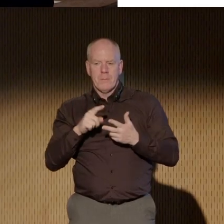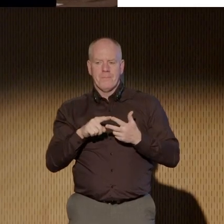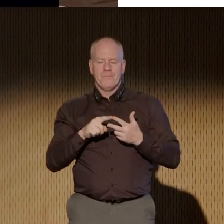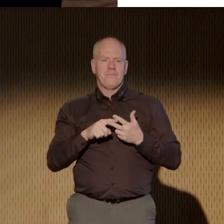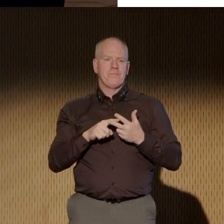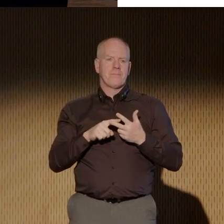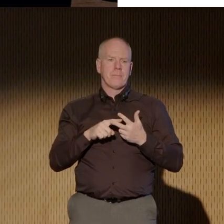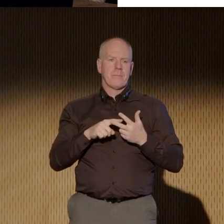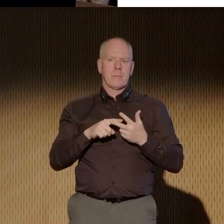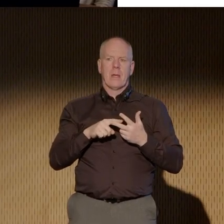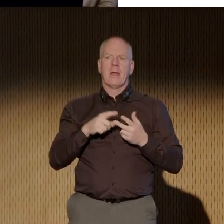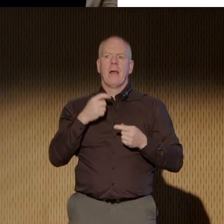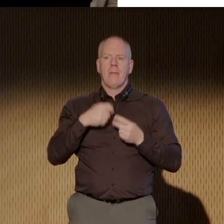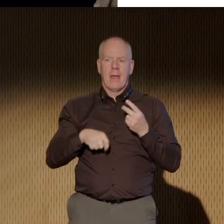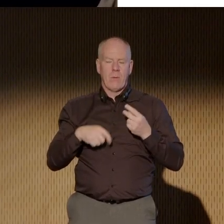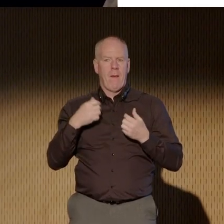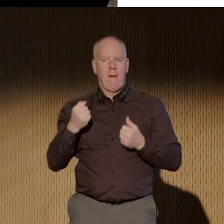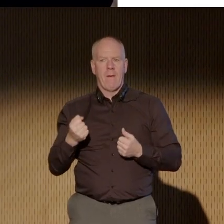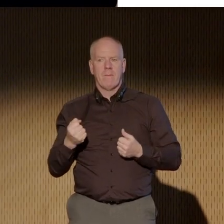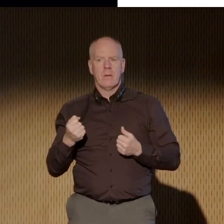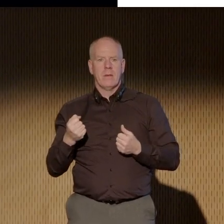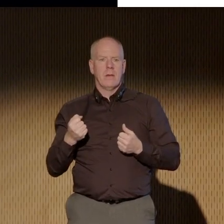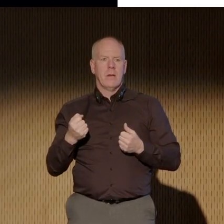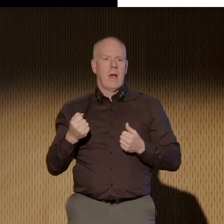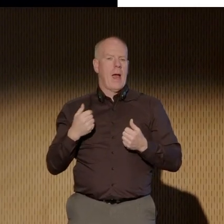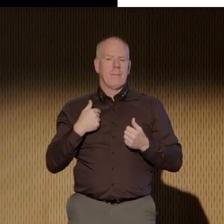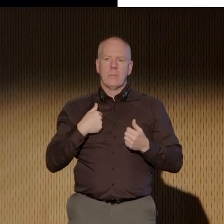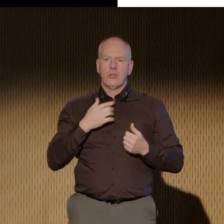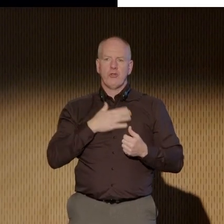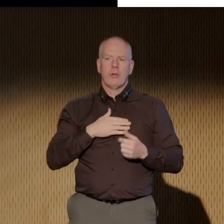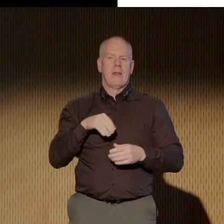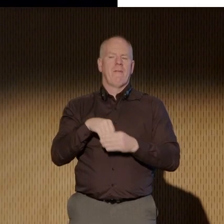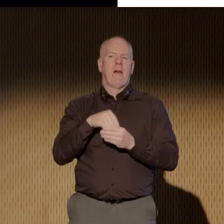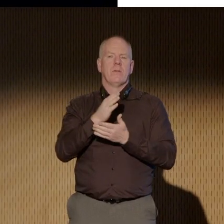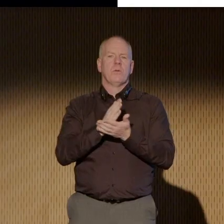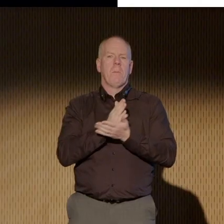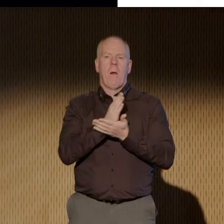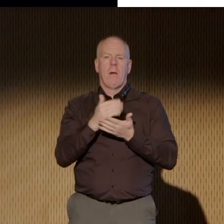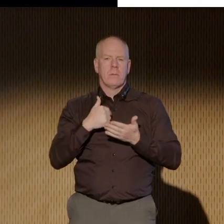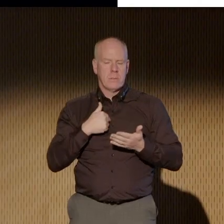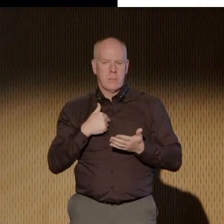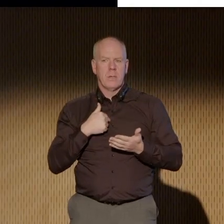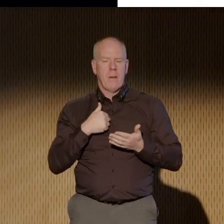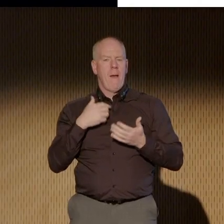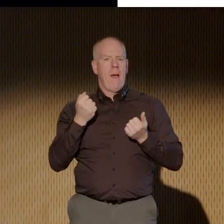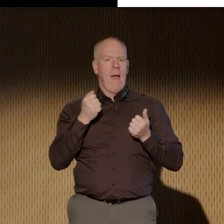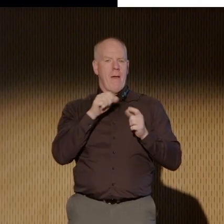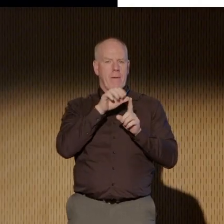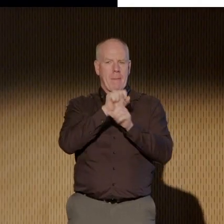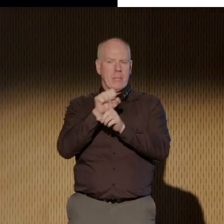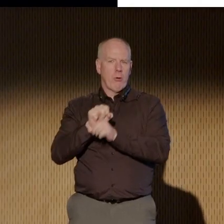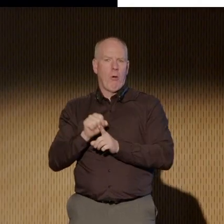Outside of that, I'm only involved in some elements of it, but they are measuring